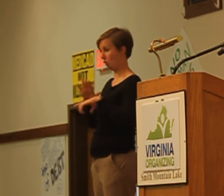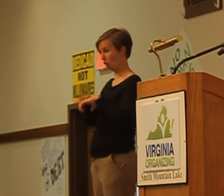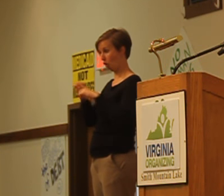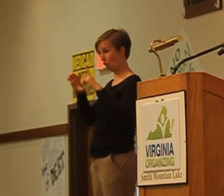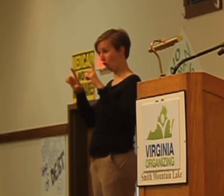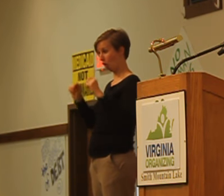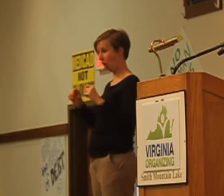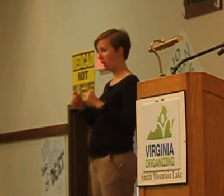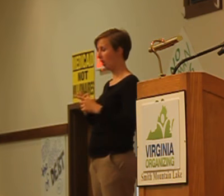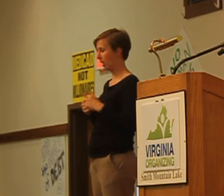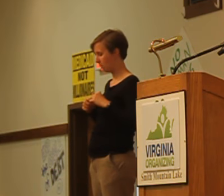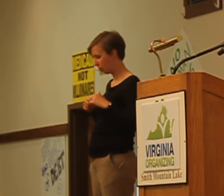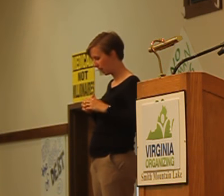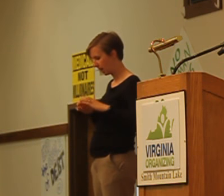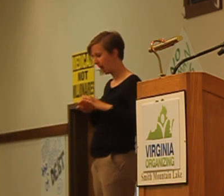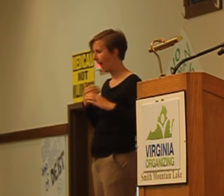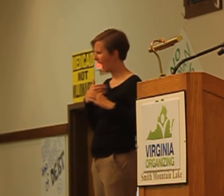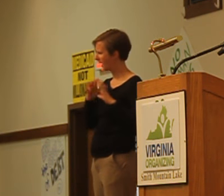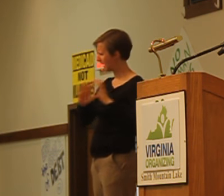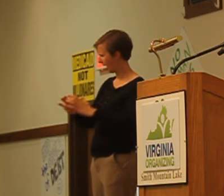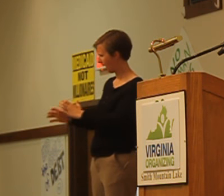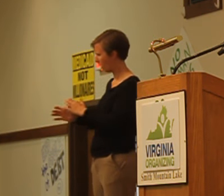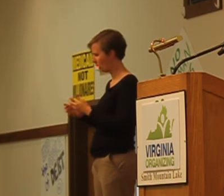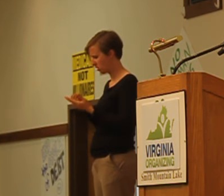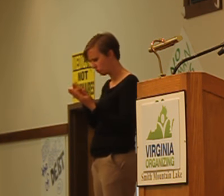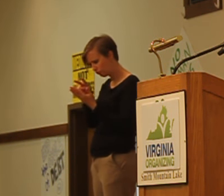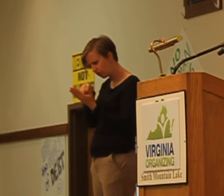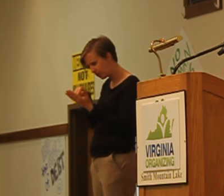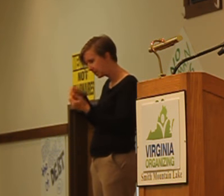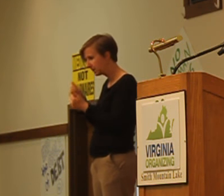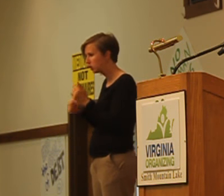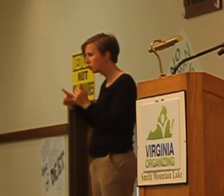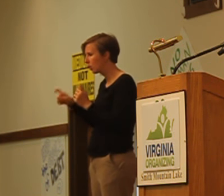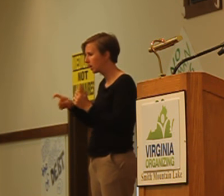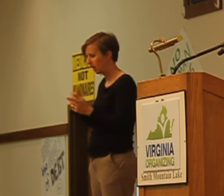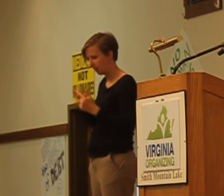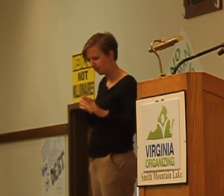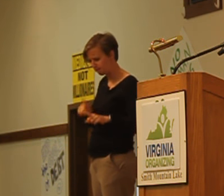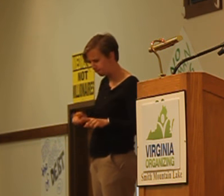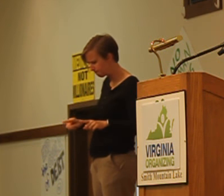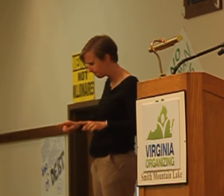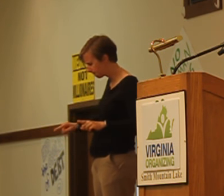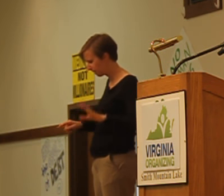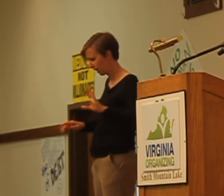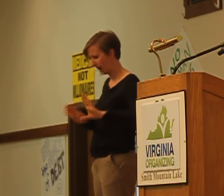and then picked through, sorted them into categories, and made sure the things we want to address will be addressed.